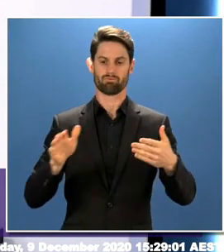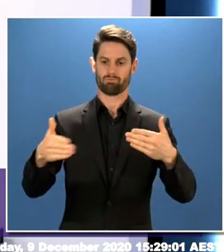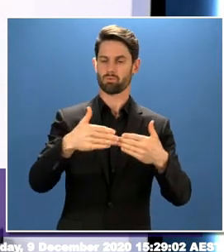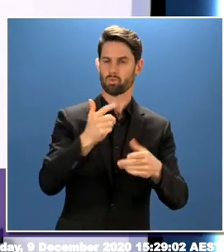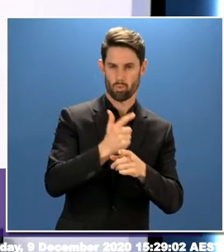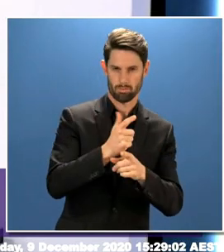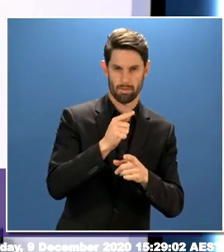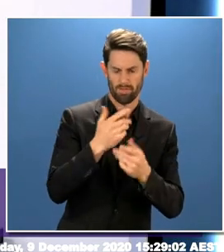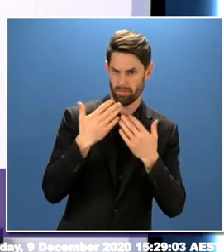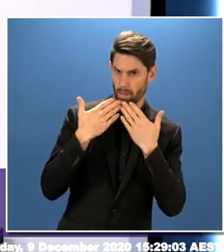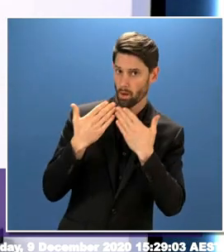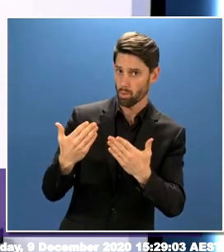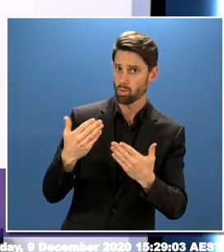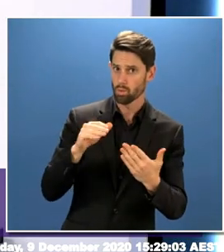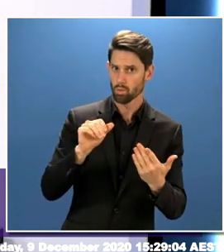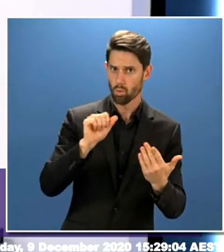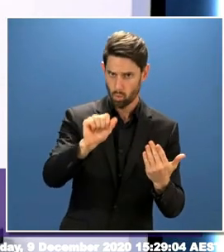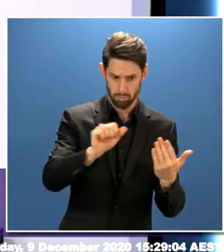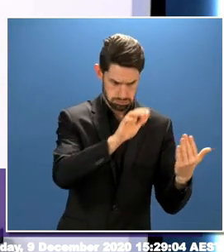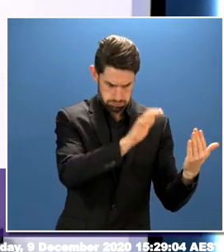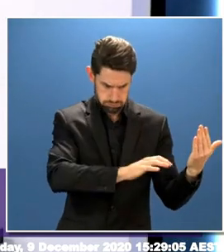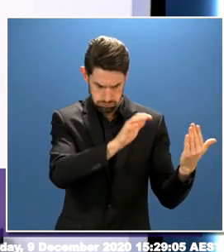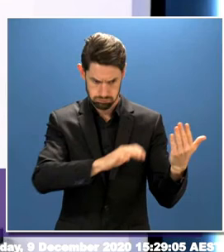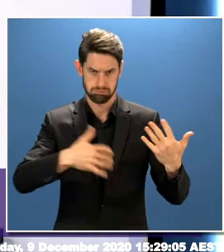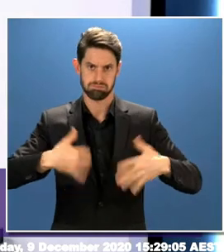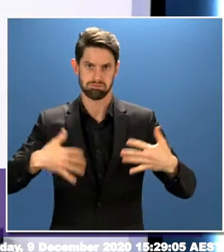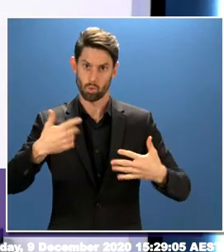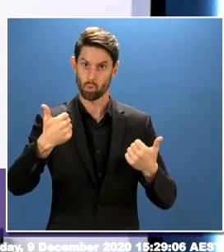the really detailed work that you've done and we've got all of the articles,